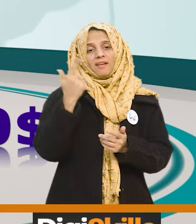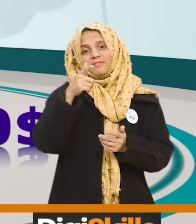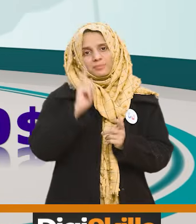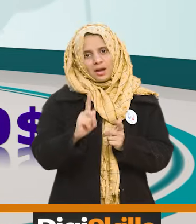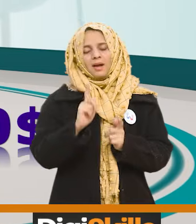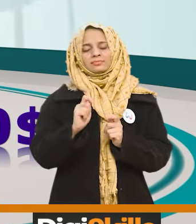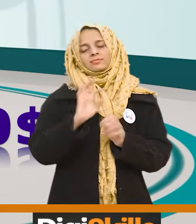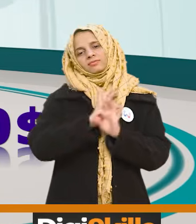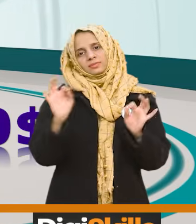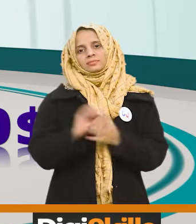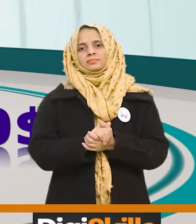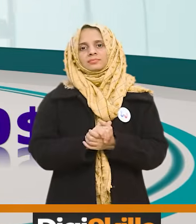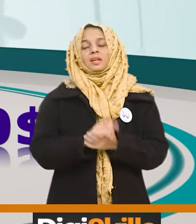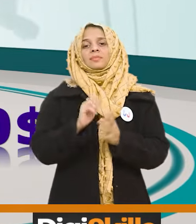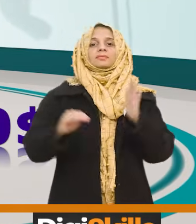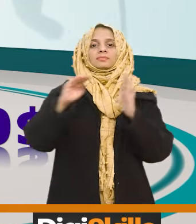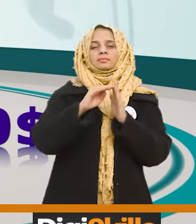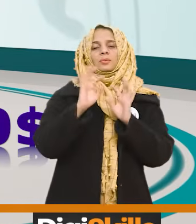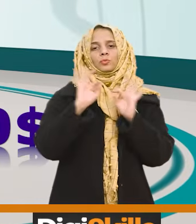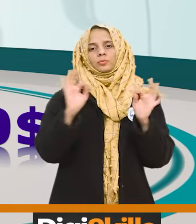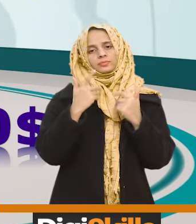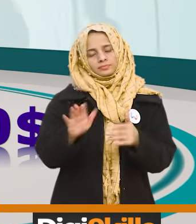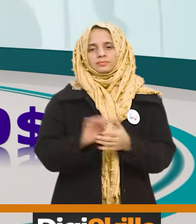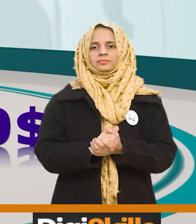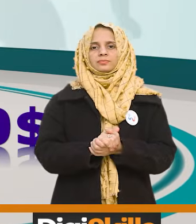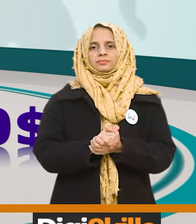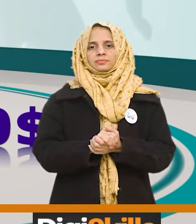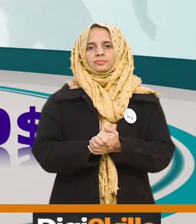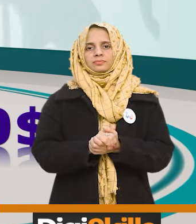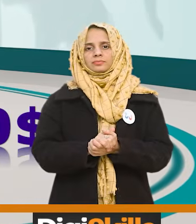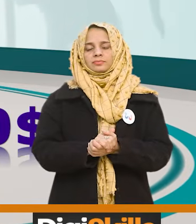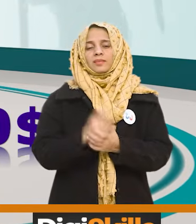them once you complete or successfully finish that particular milestone.